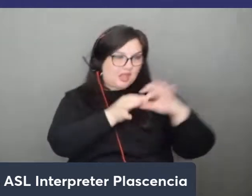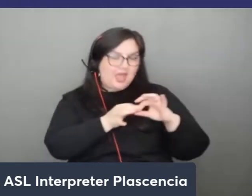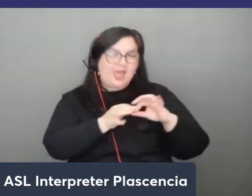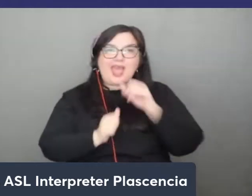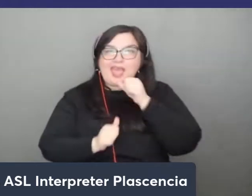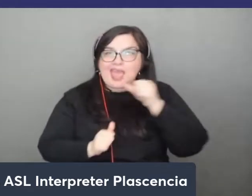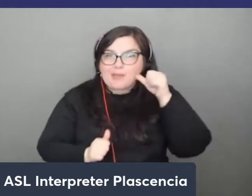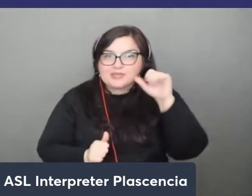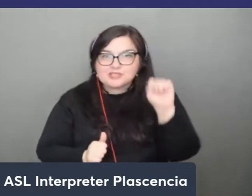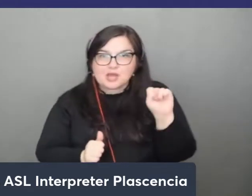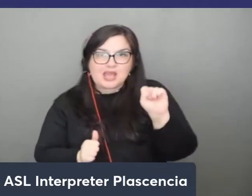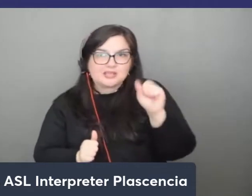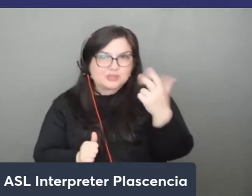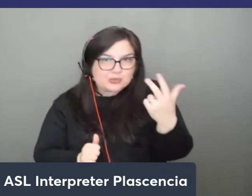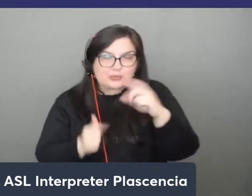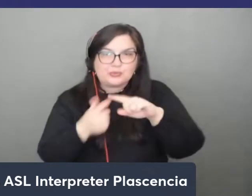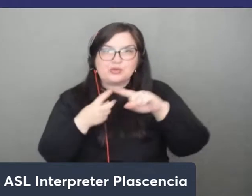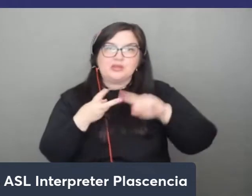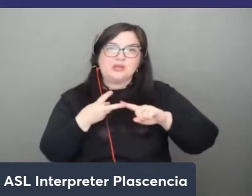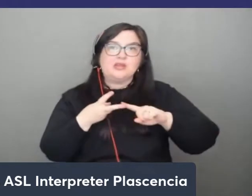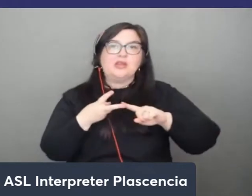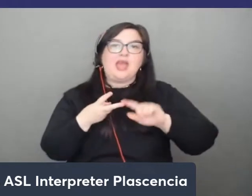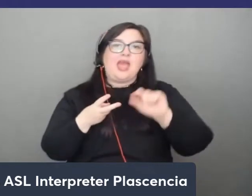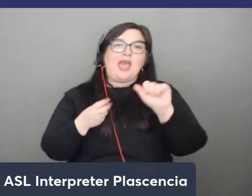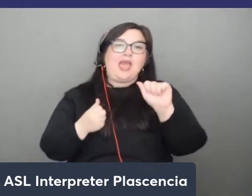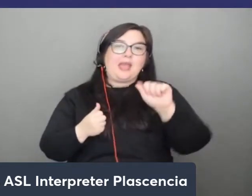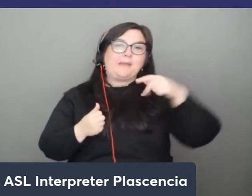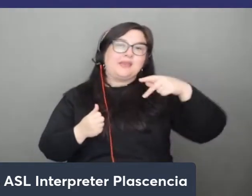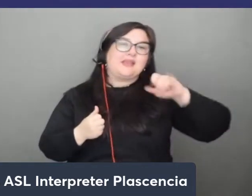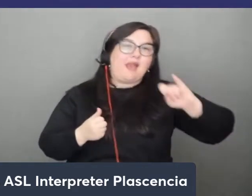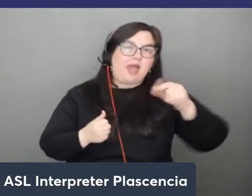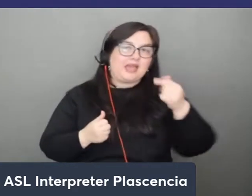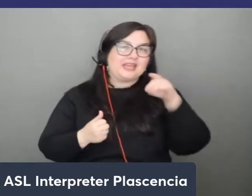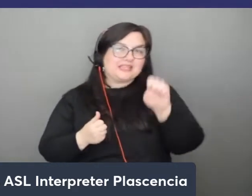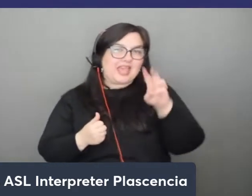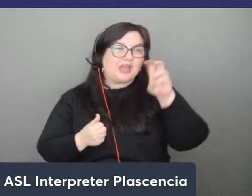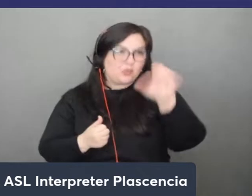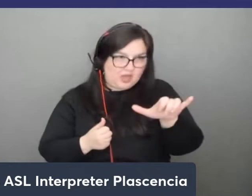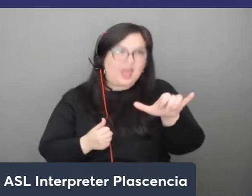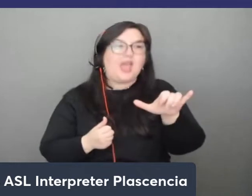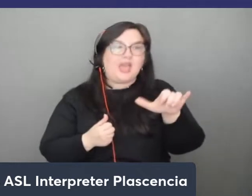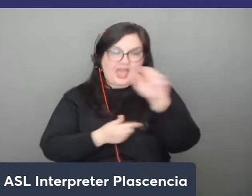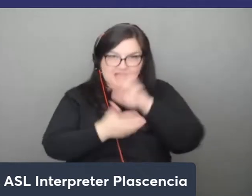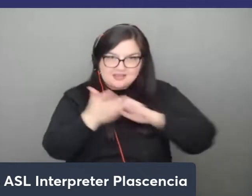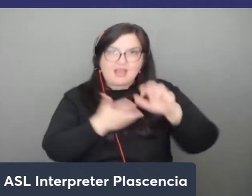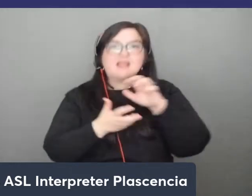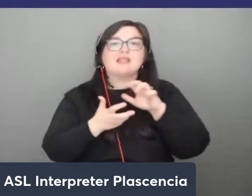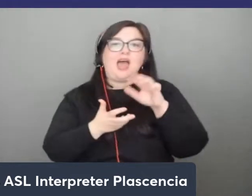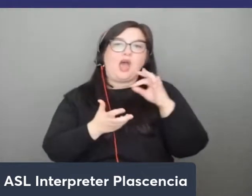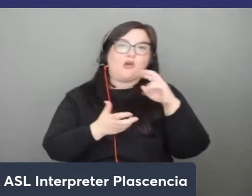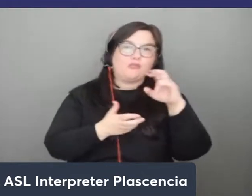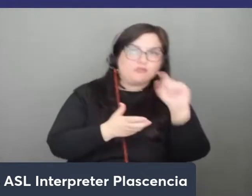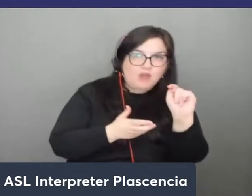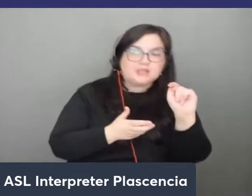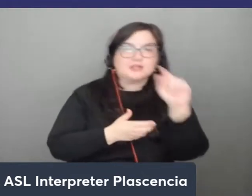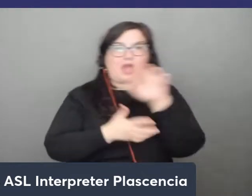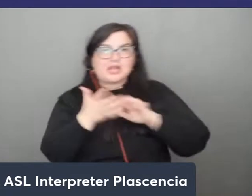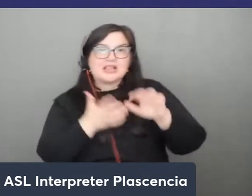AWS API Gateway, CloudFront, CloudWatch, all of these pieces are kind of like stitched in together